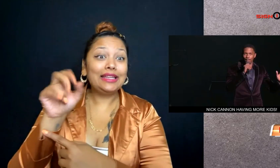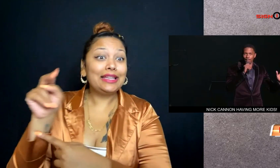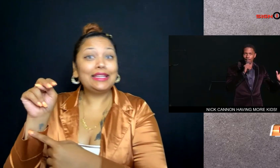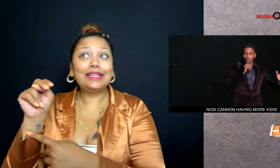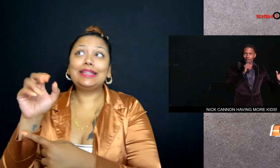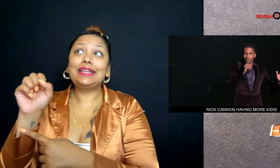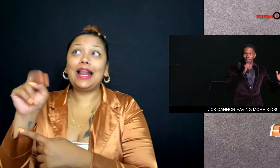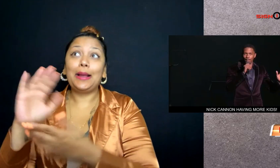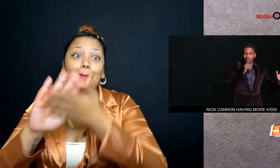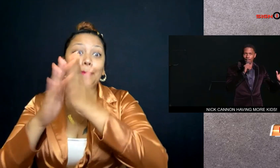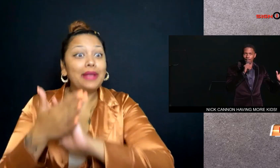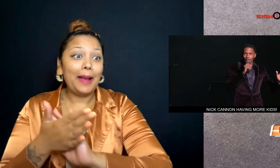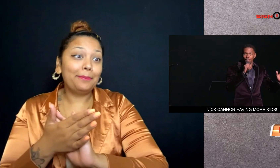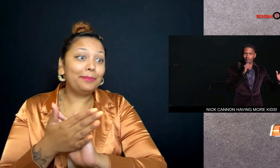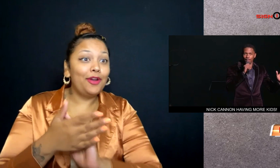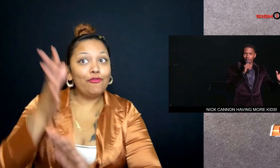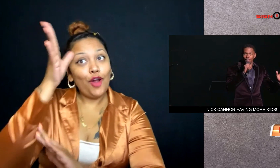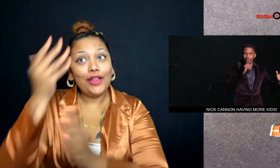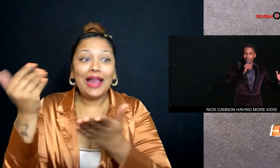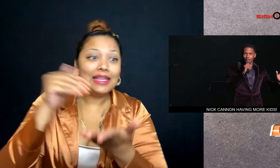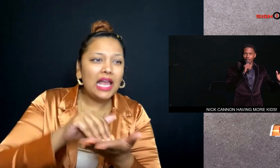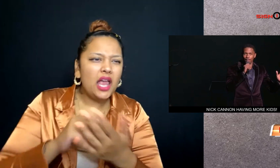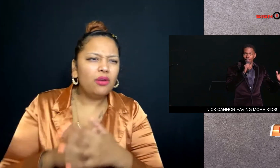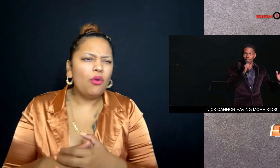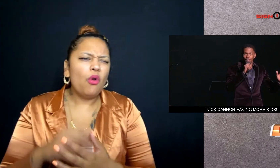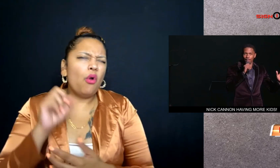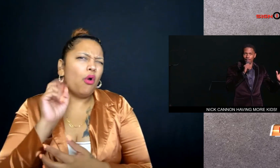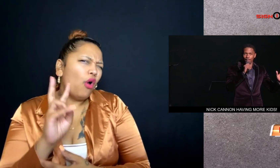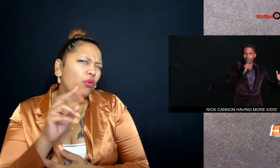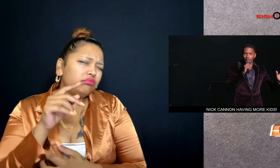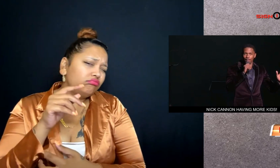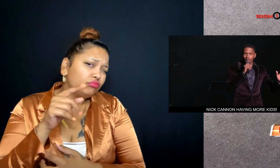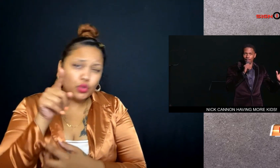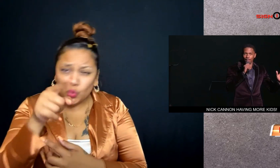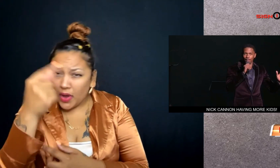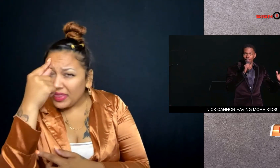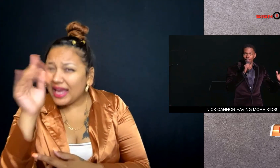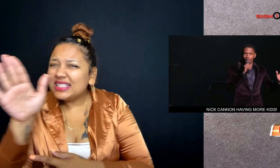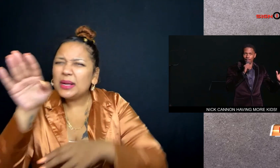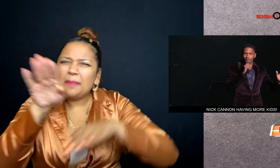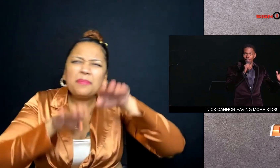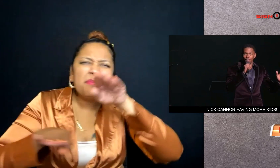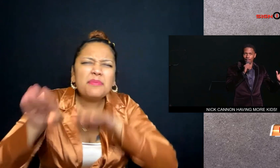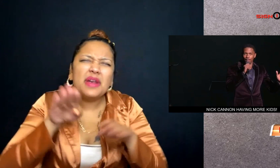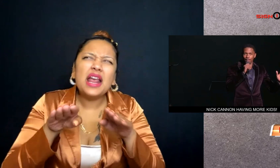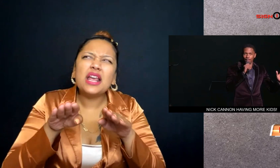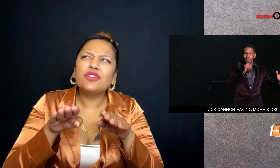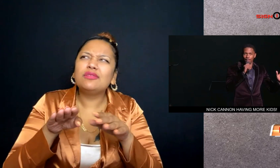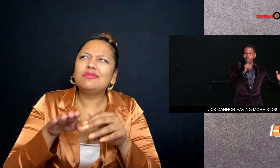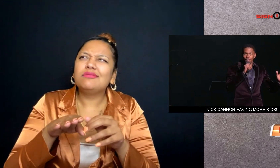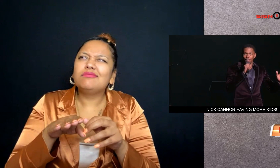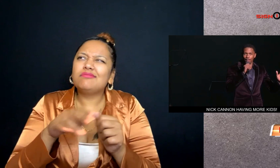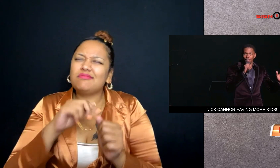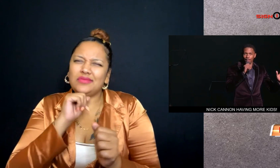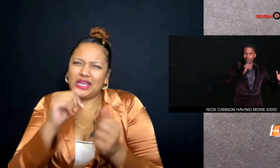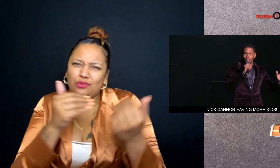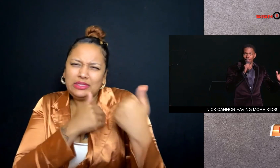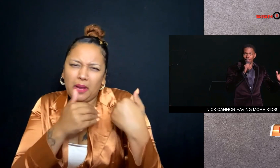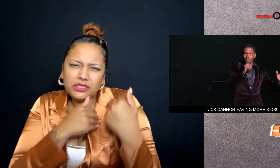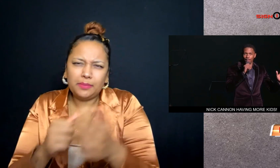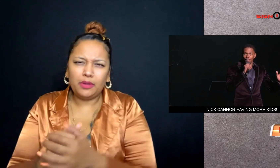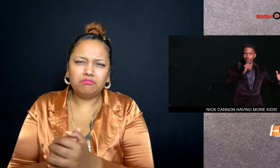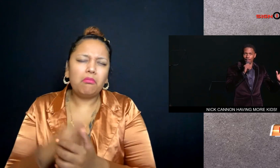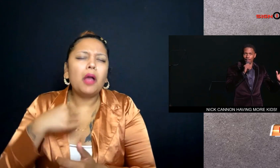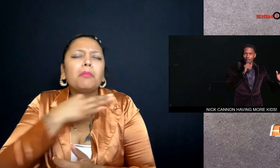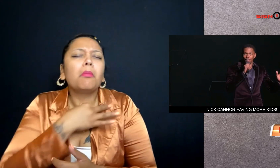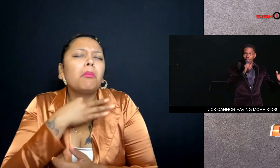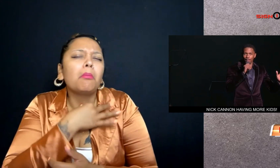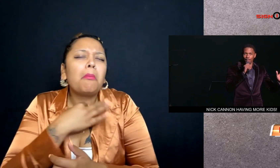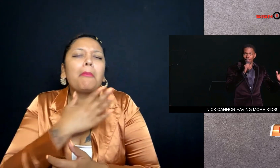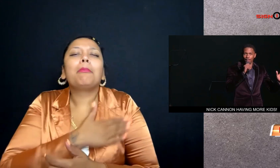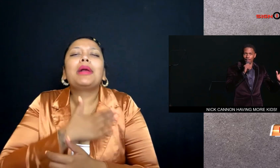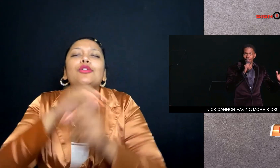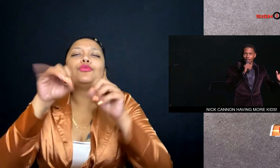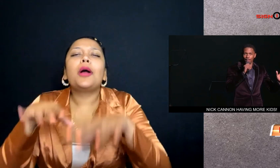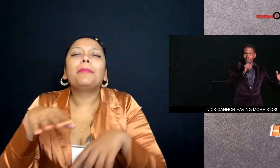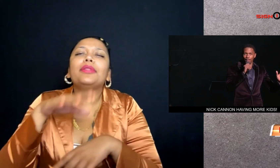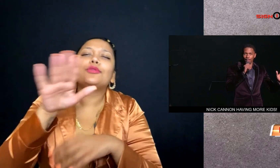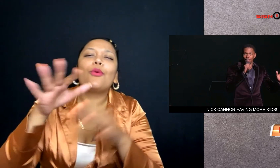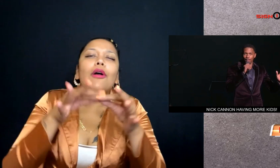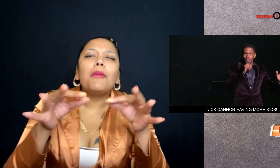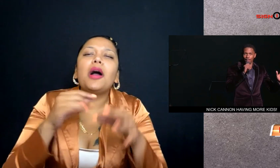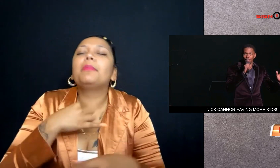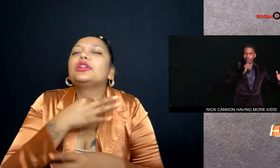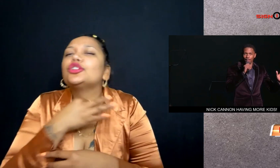excited for Cannon being a father again or do you think his behavior is irresponsible